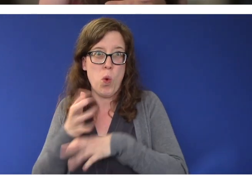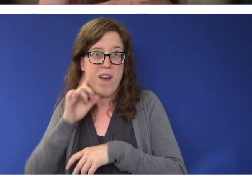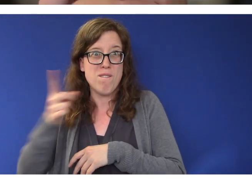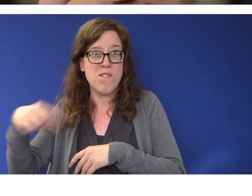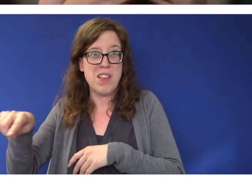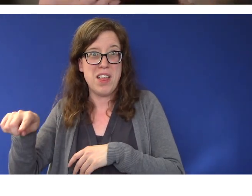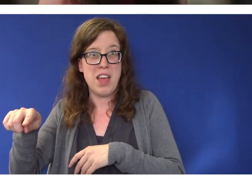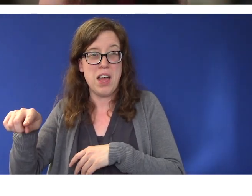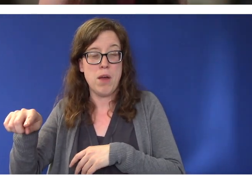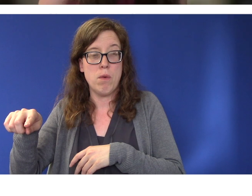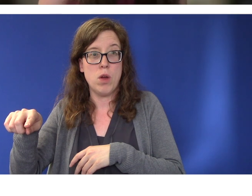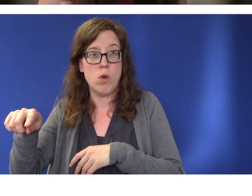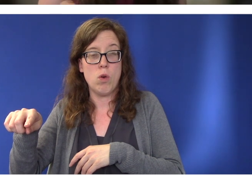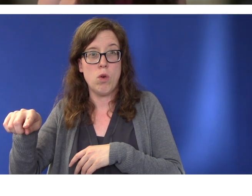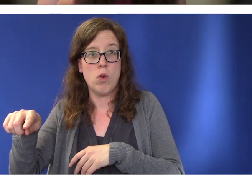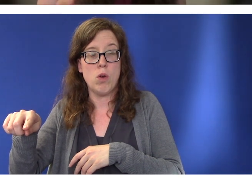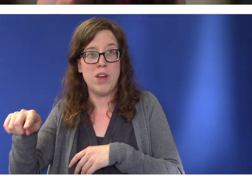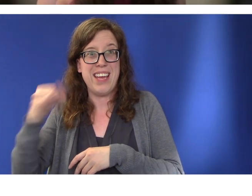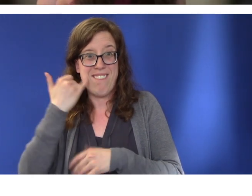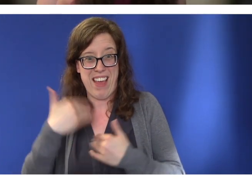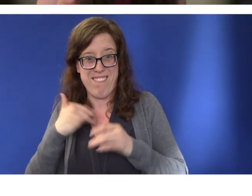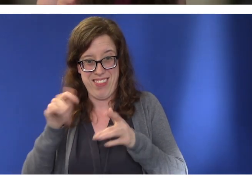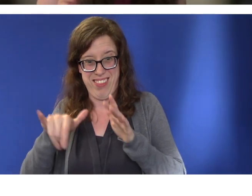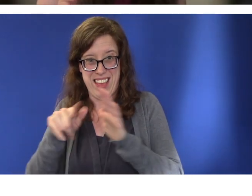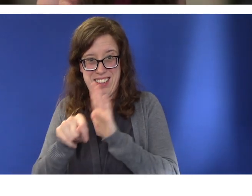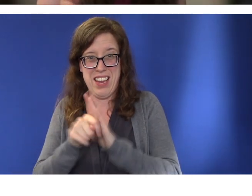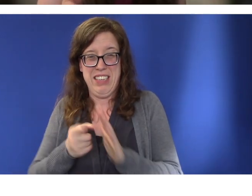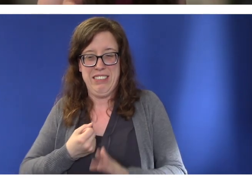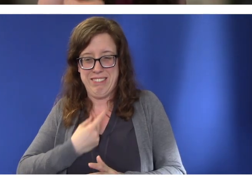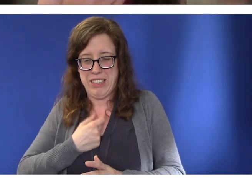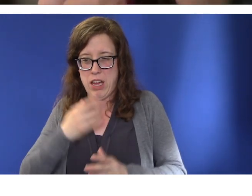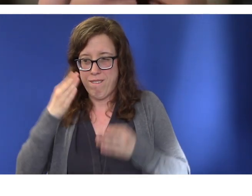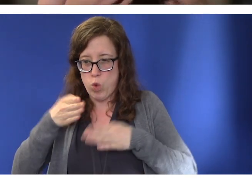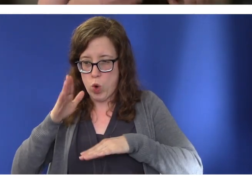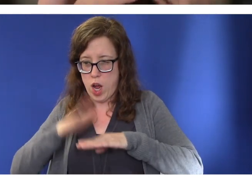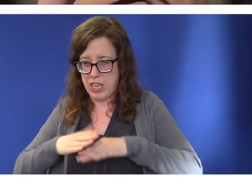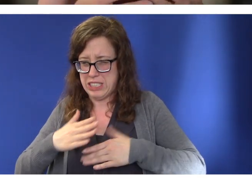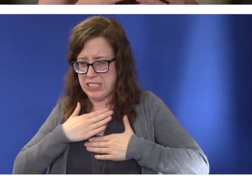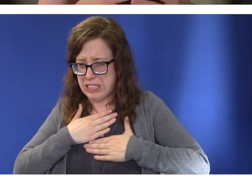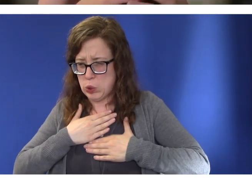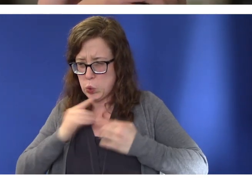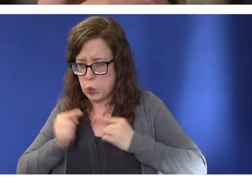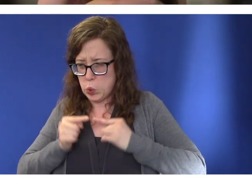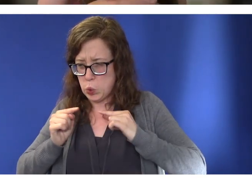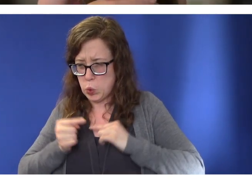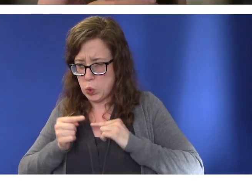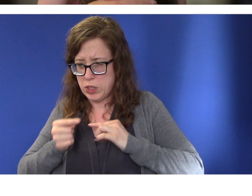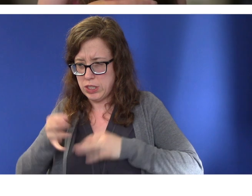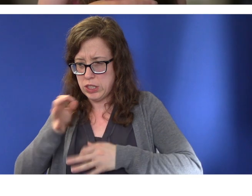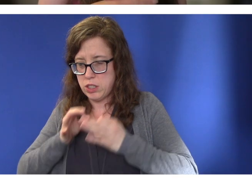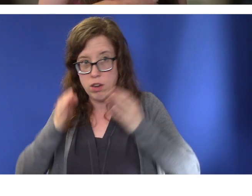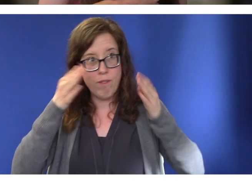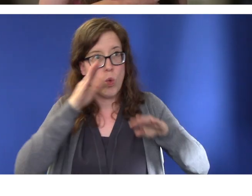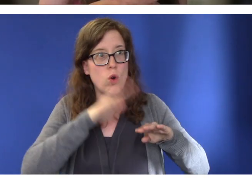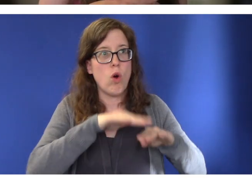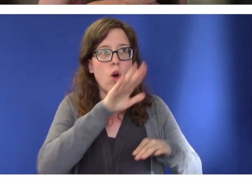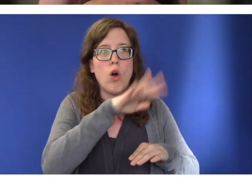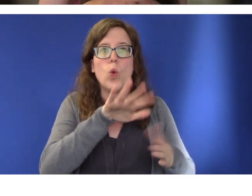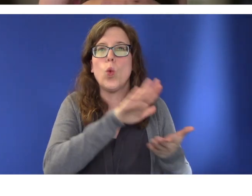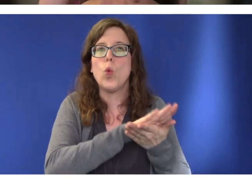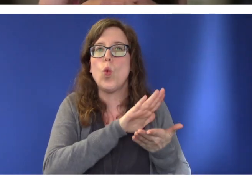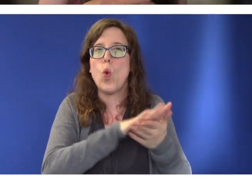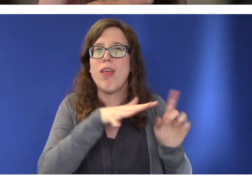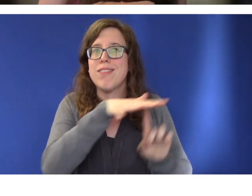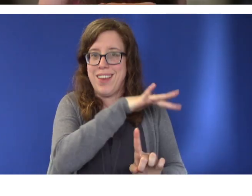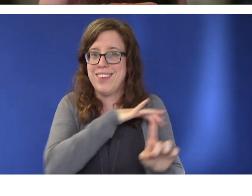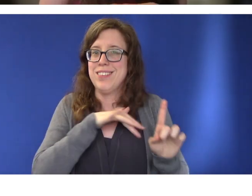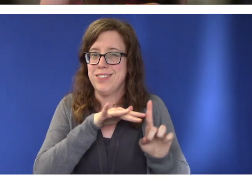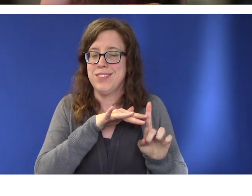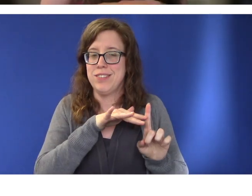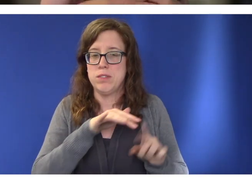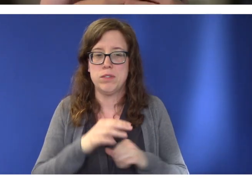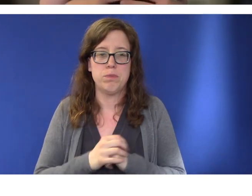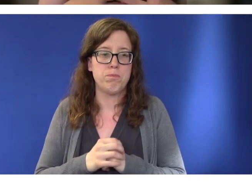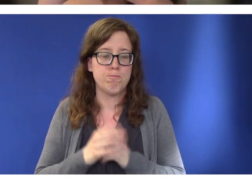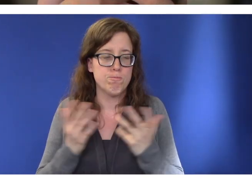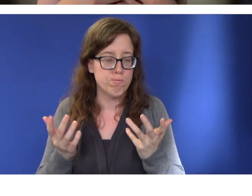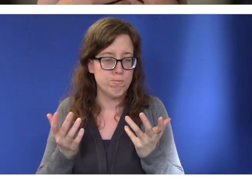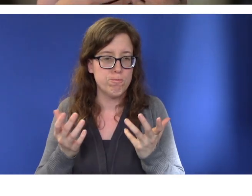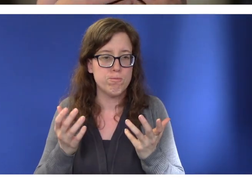cause them to focus on not feeling well instead of being able to focus on being in your classroom.